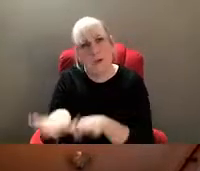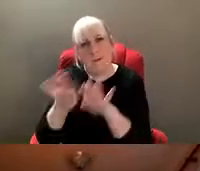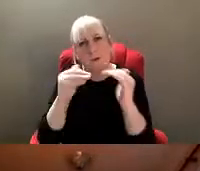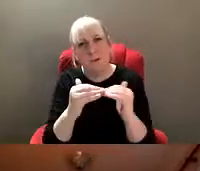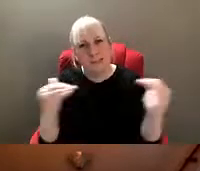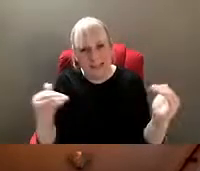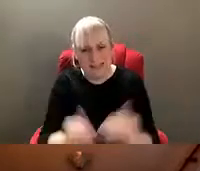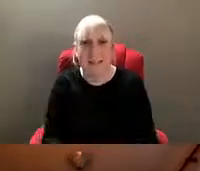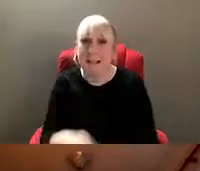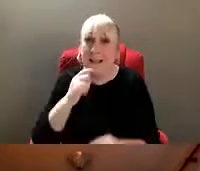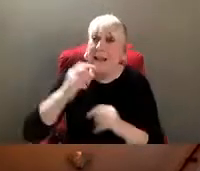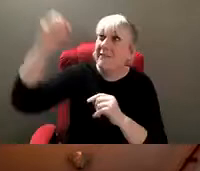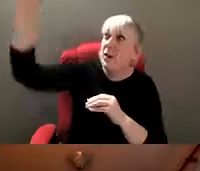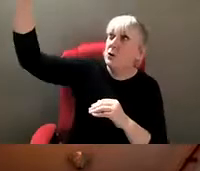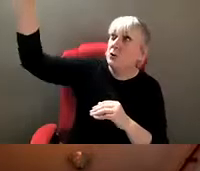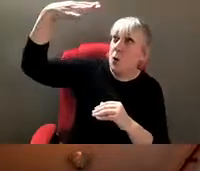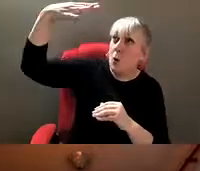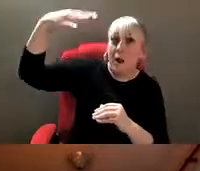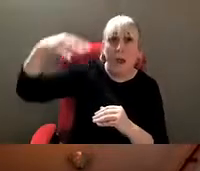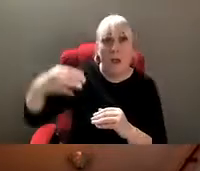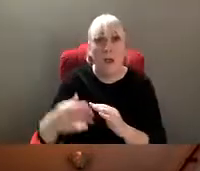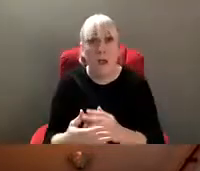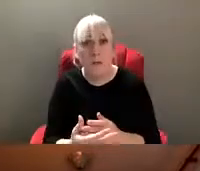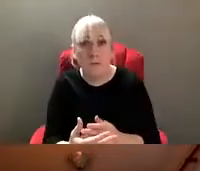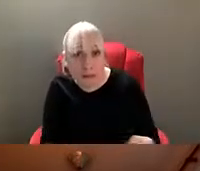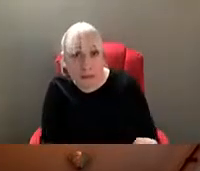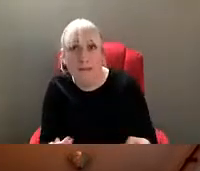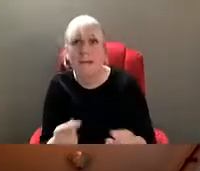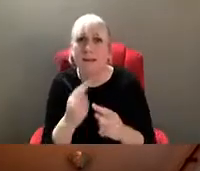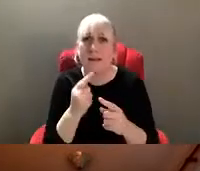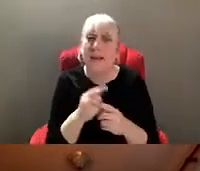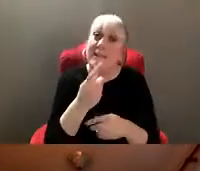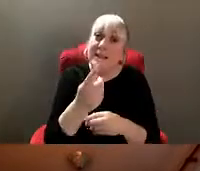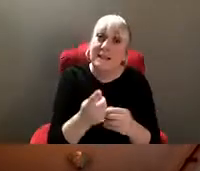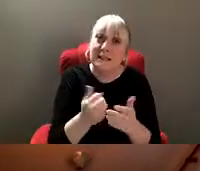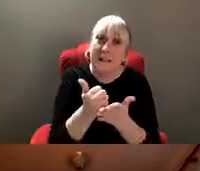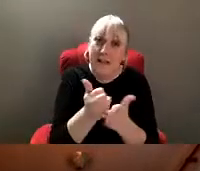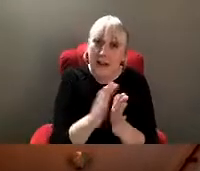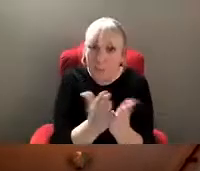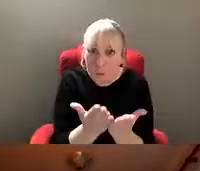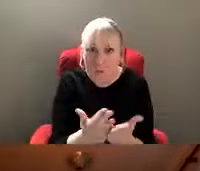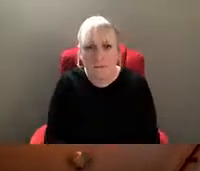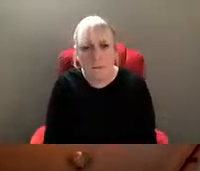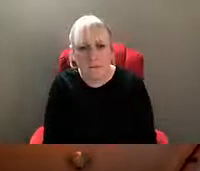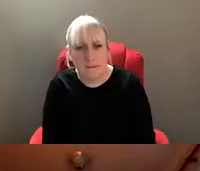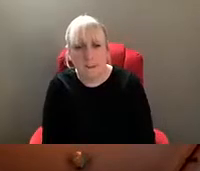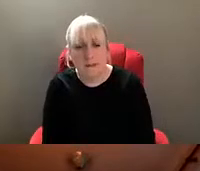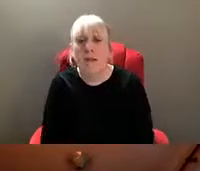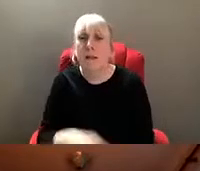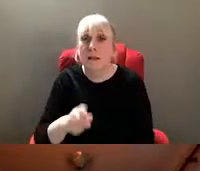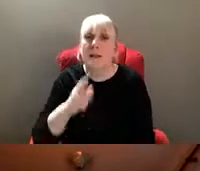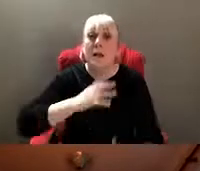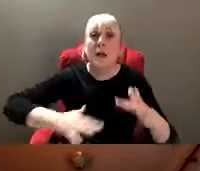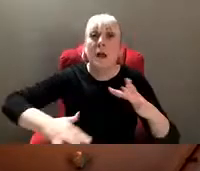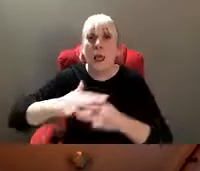there are self-help groups but what kyrani said i'll end with that that way climate justice is